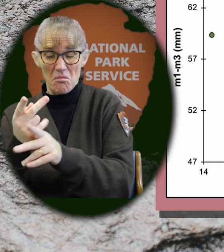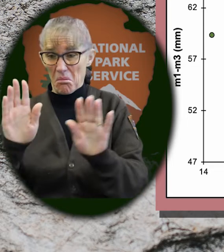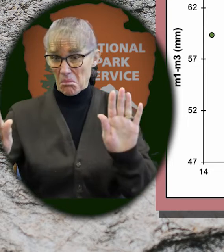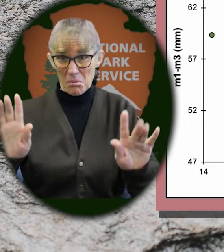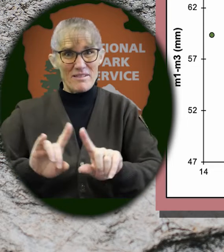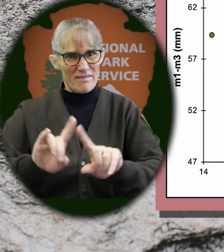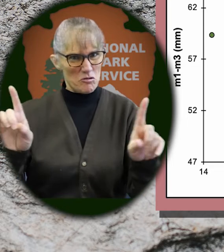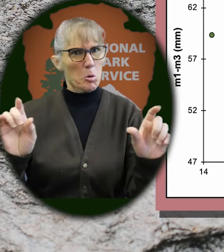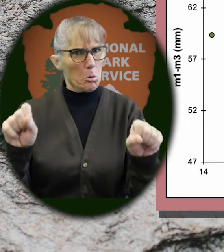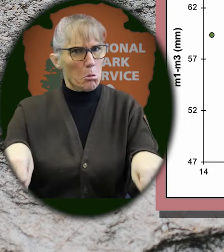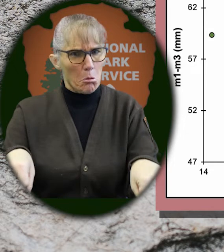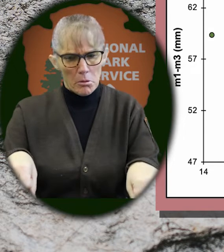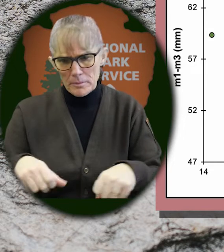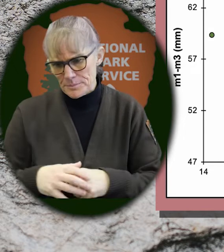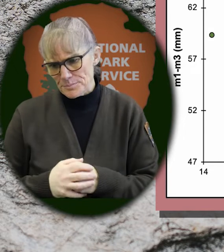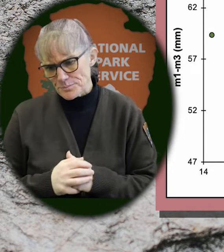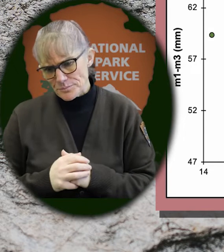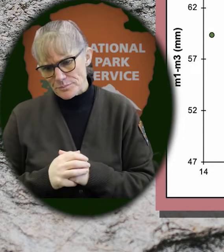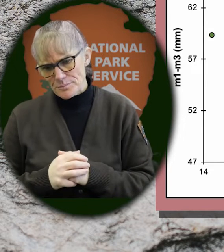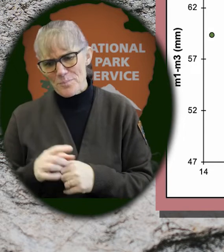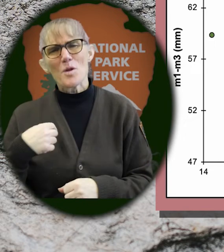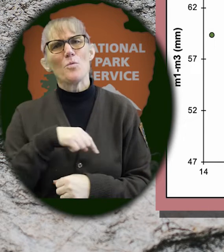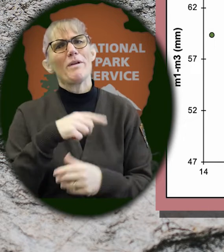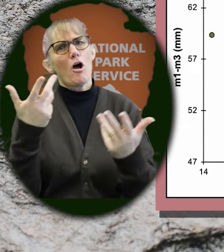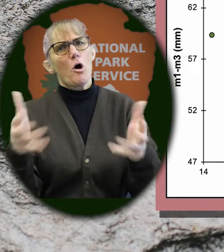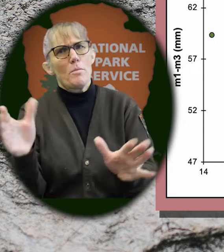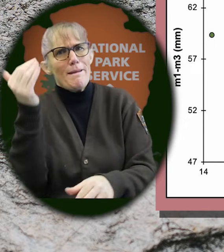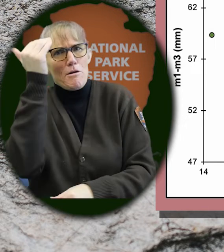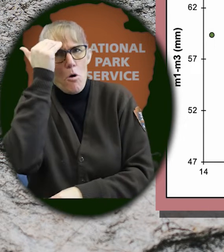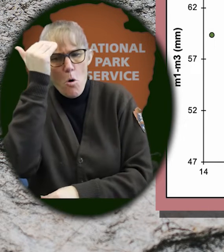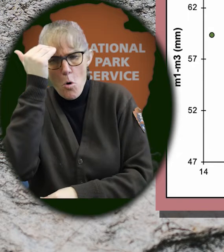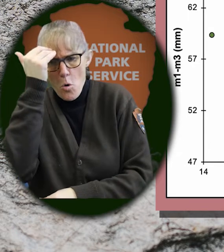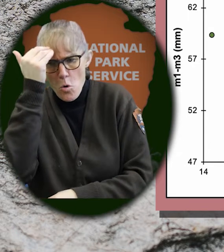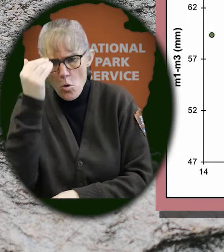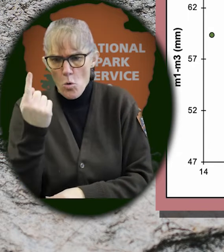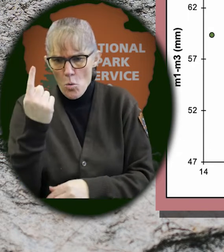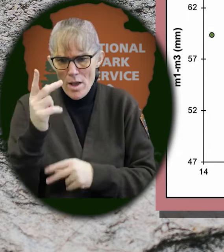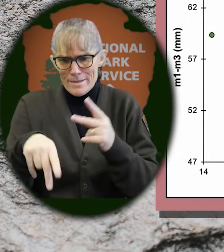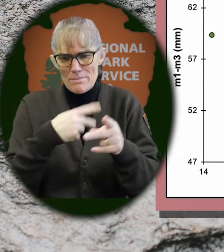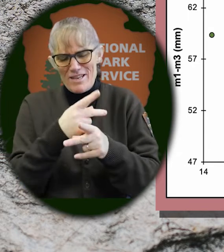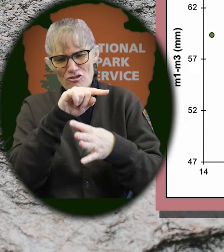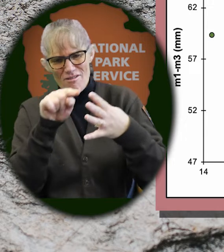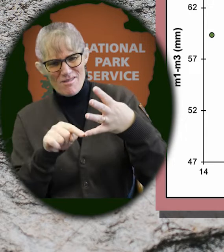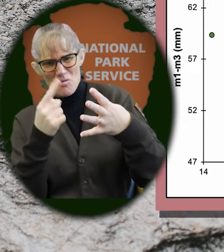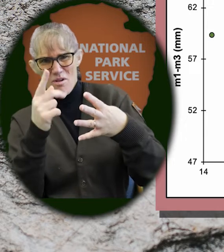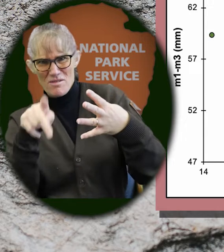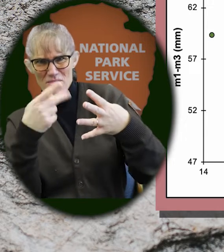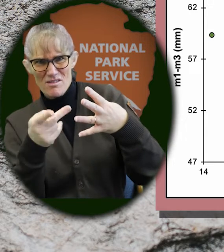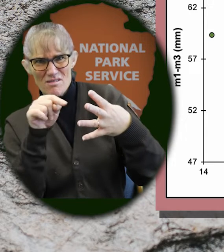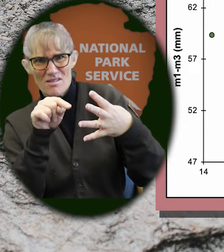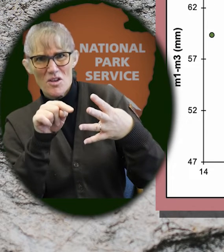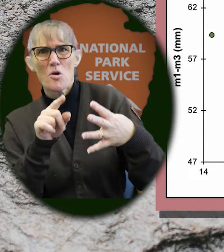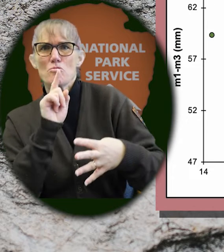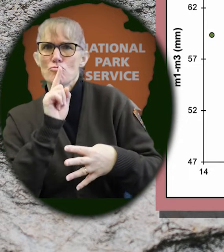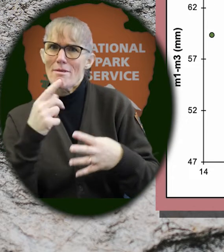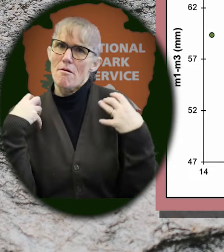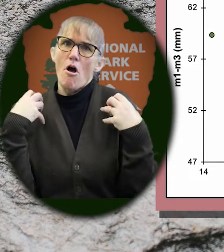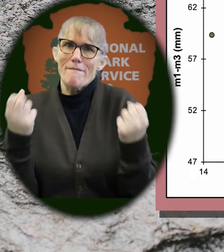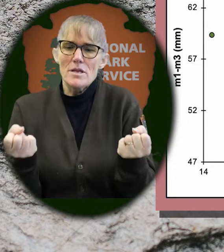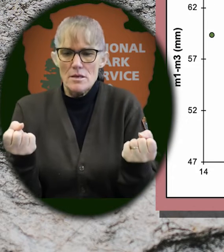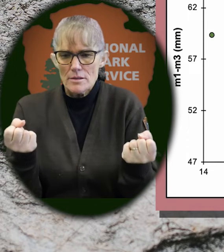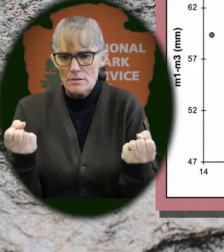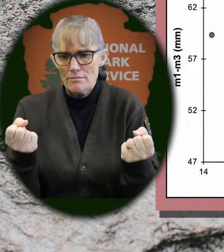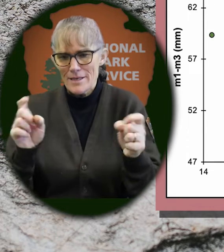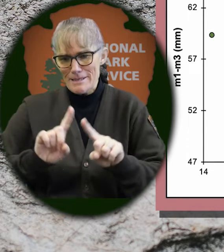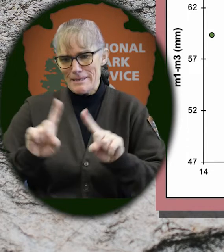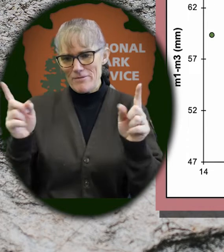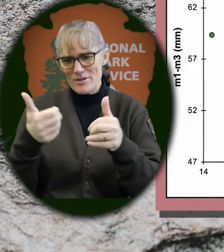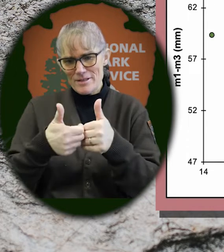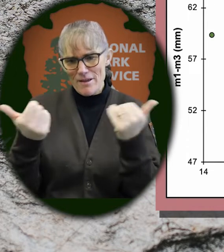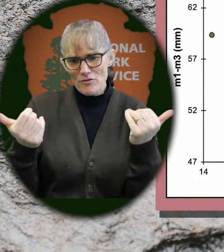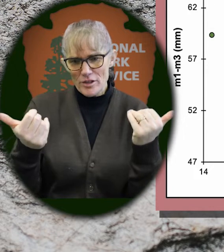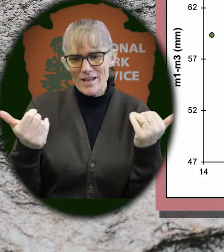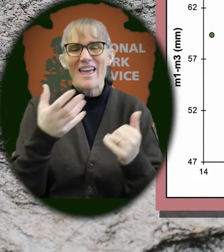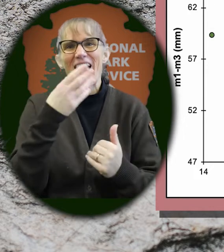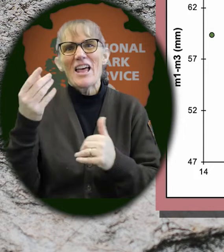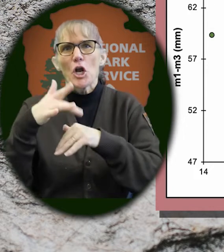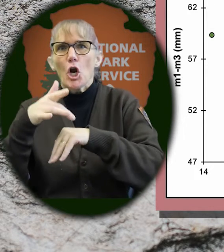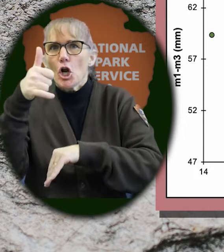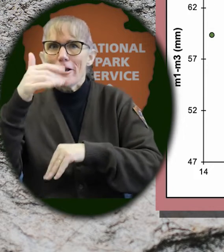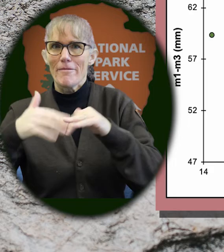Um. We already know that there is one species that is pretty confidently um different and earlier uh species than the others.